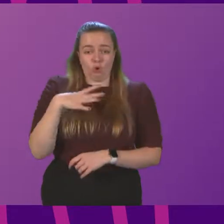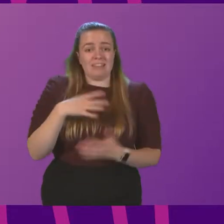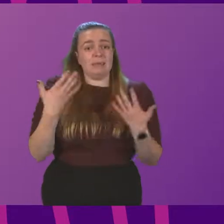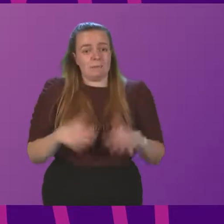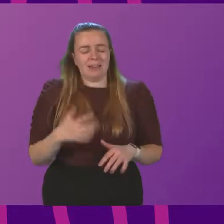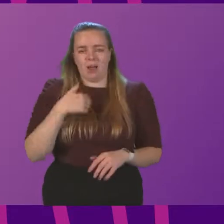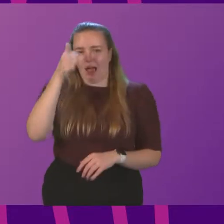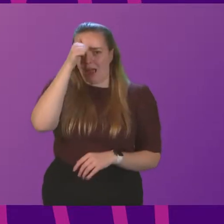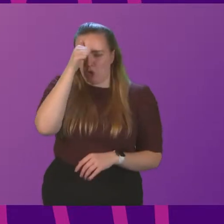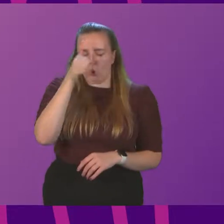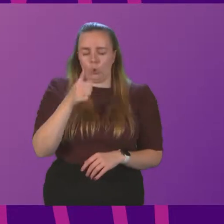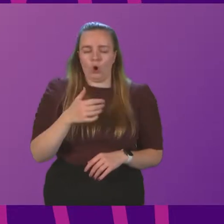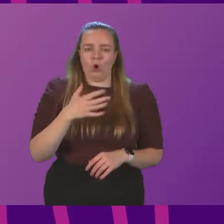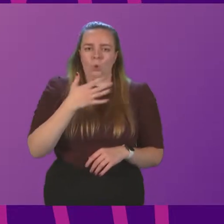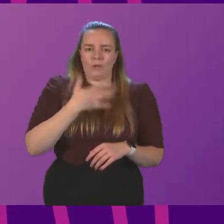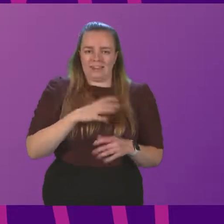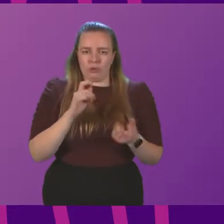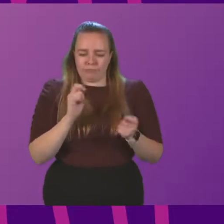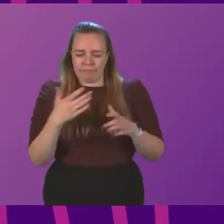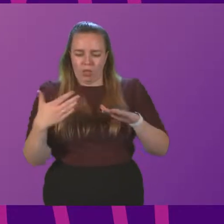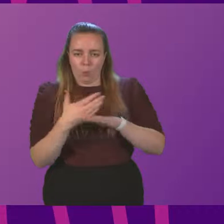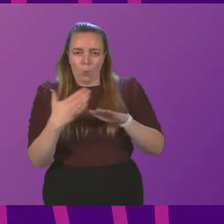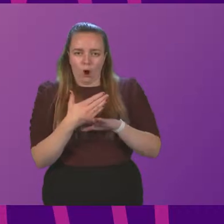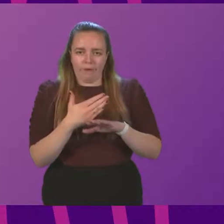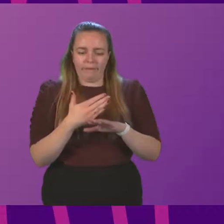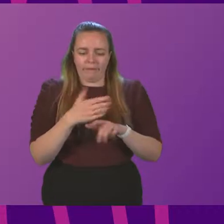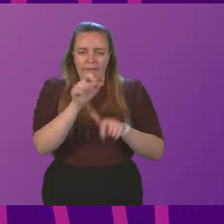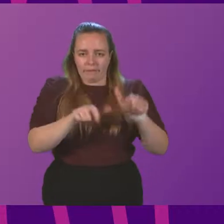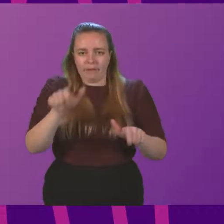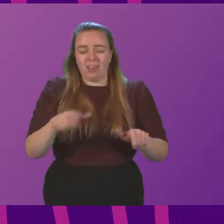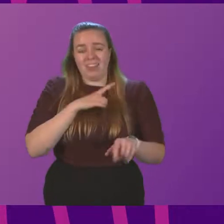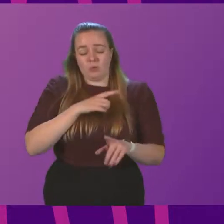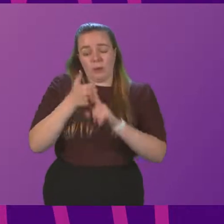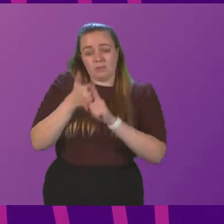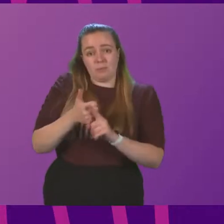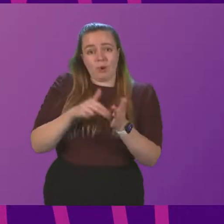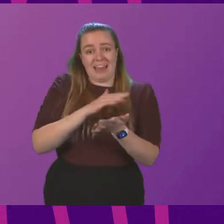we need to augment our dedicated workforce. That is why we are supporting NHS boards to identify,